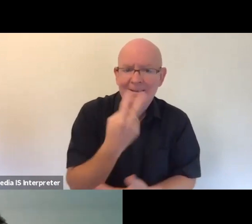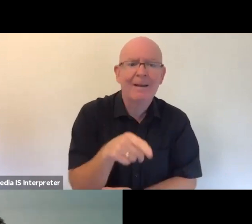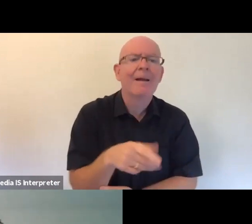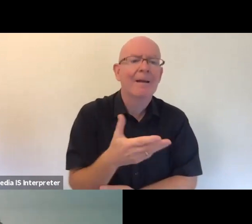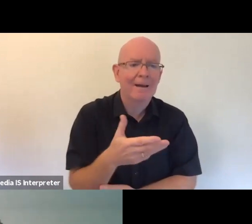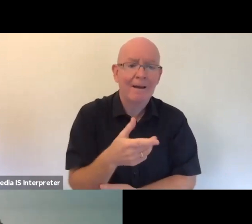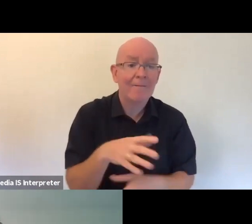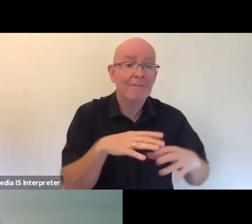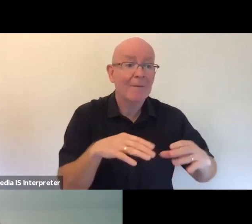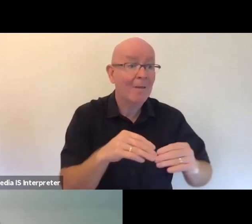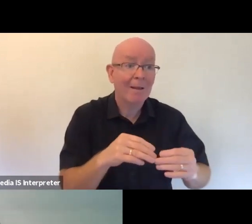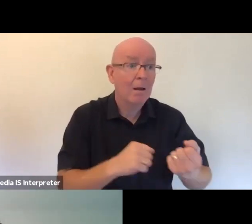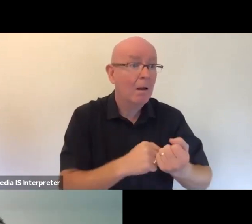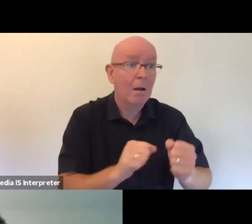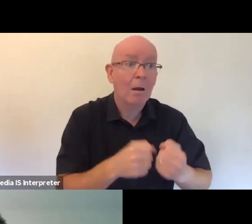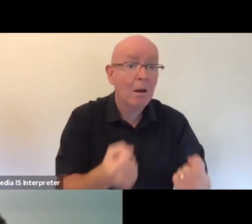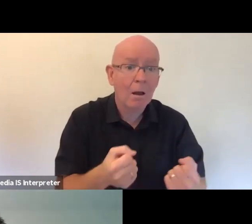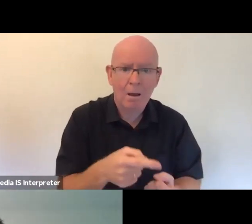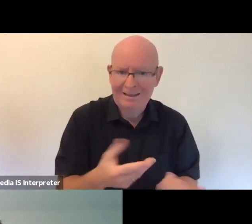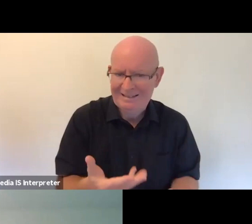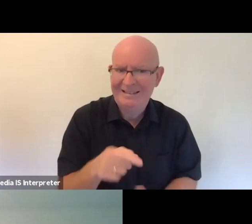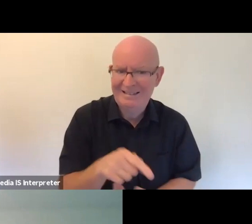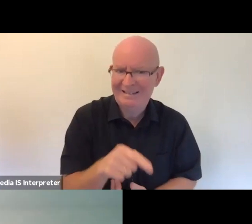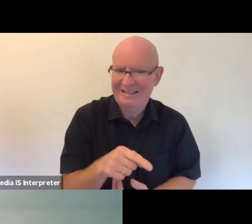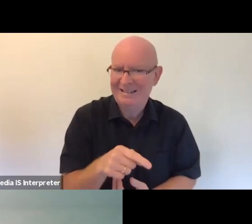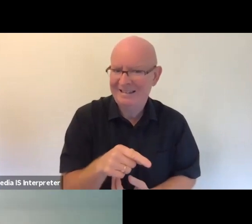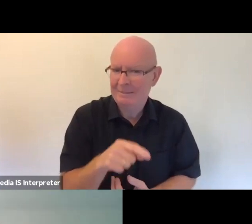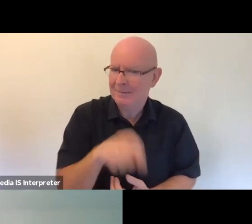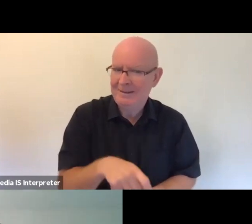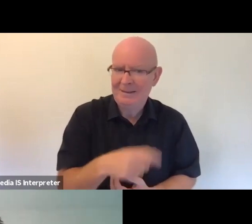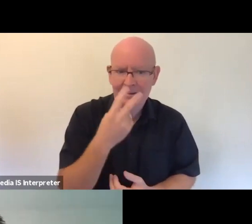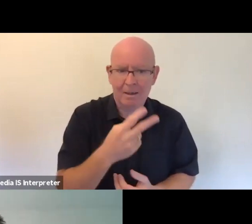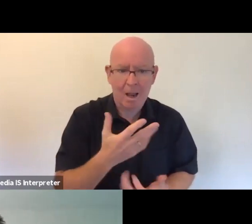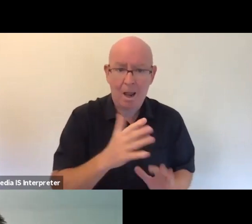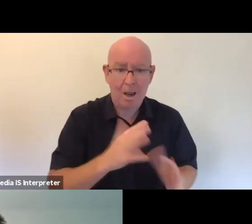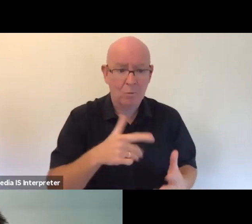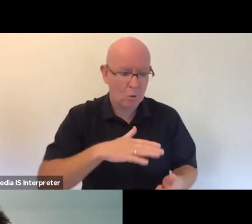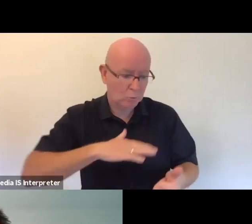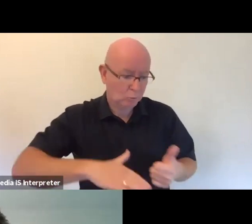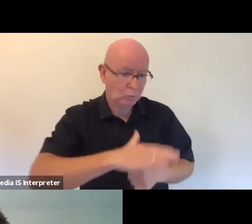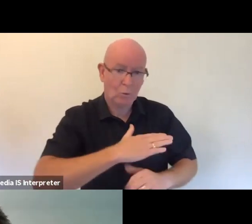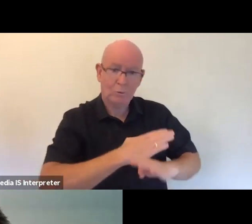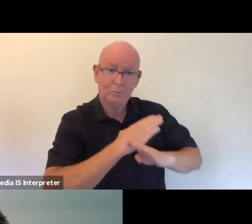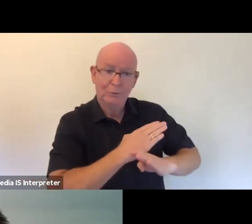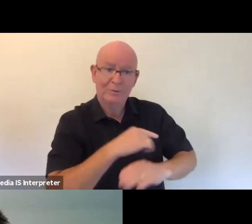So it’s how social protection system and social work can support community to do the right thing.